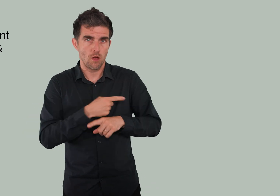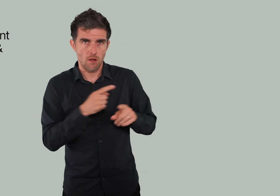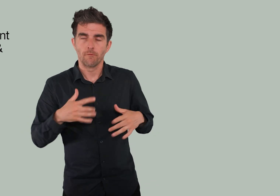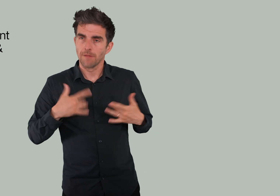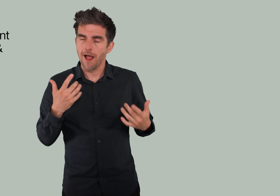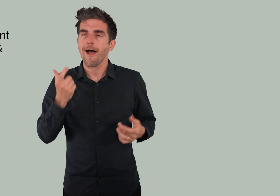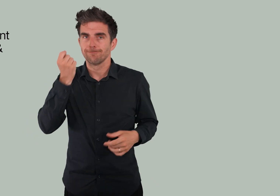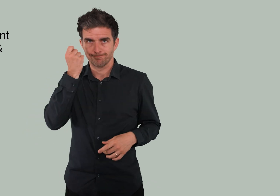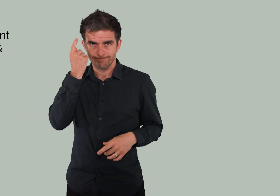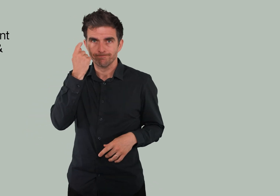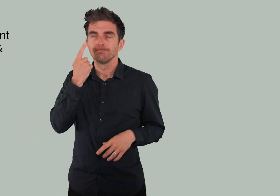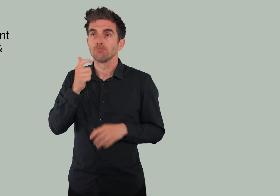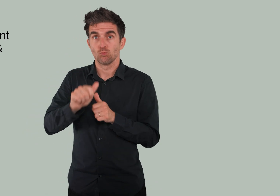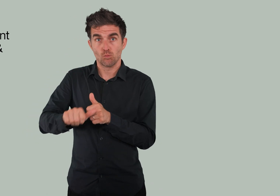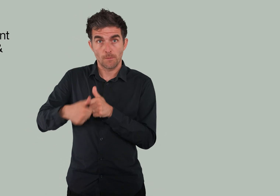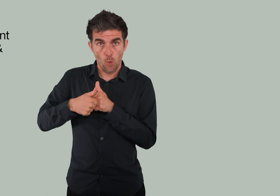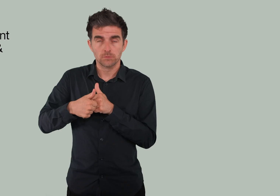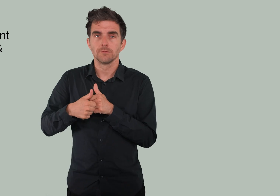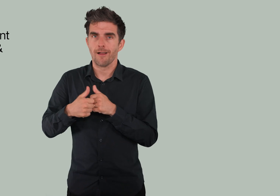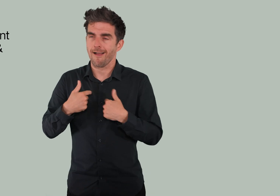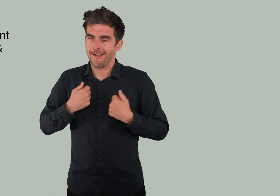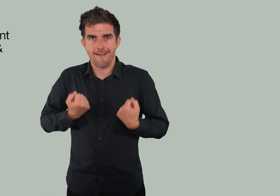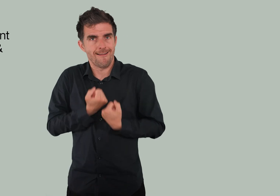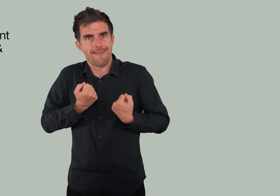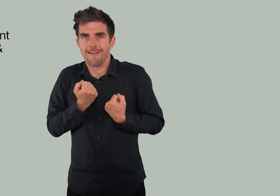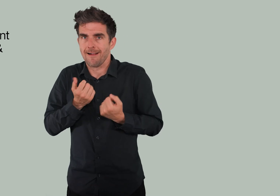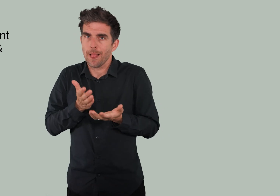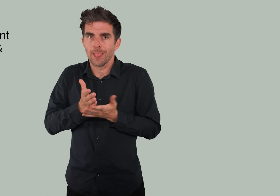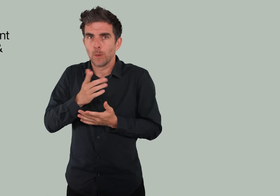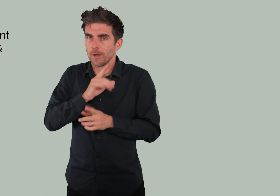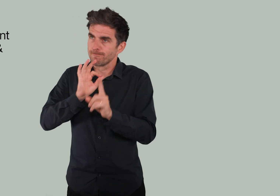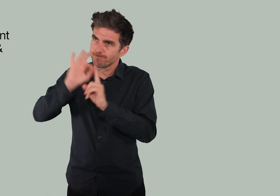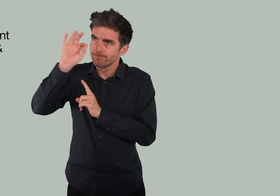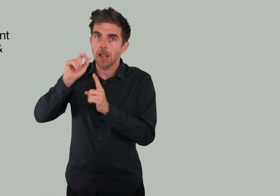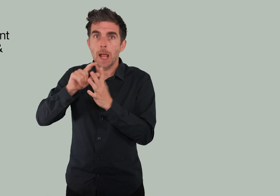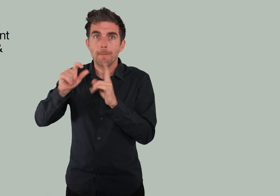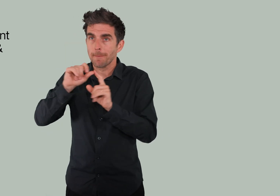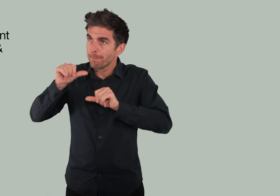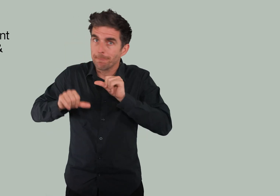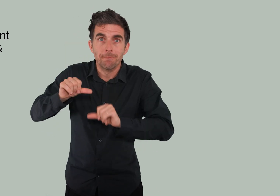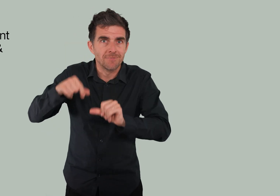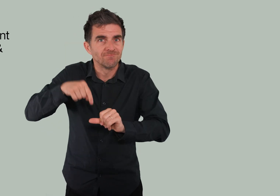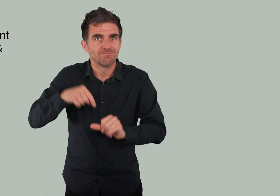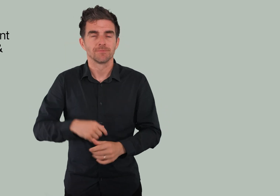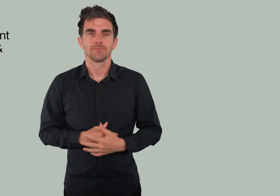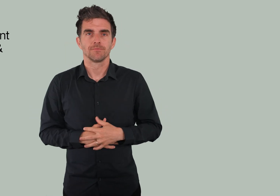that customers feel understood, supported, and empowered throughout their PIP journey.